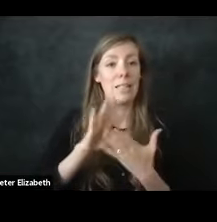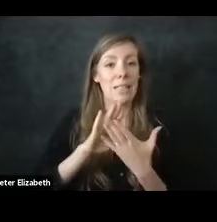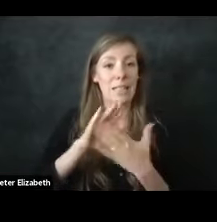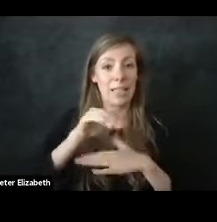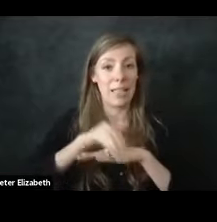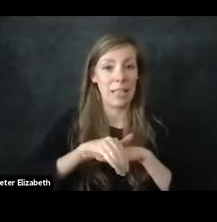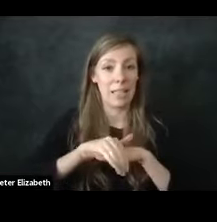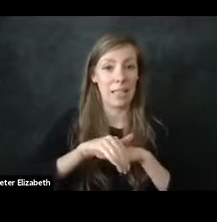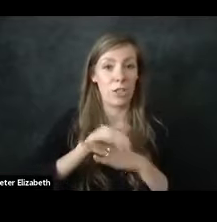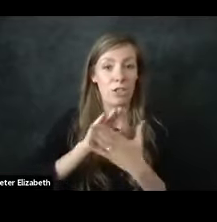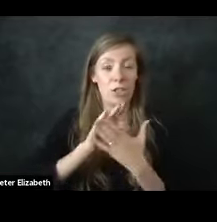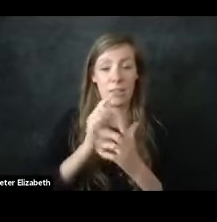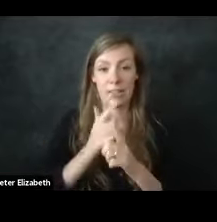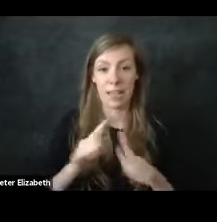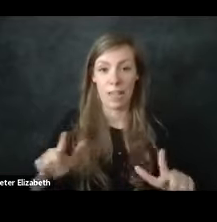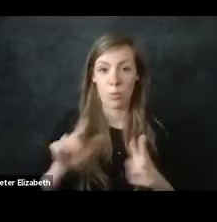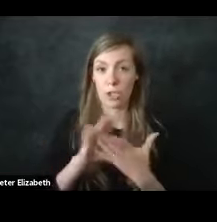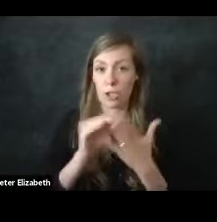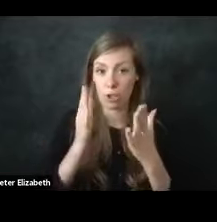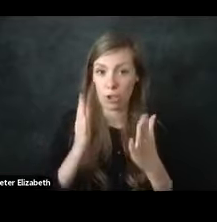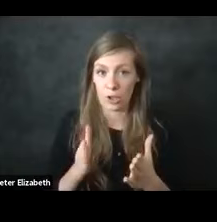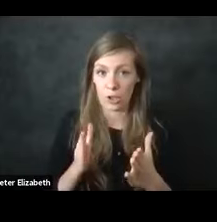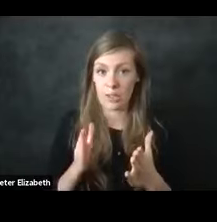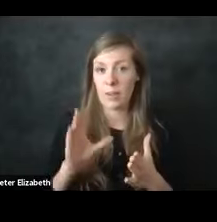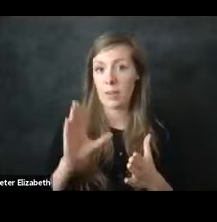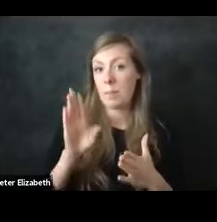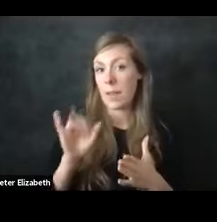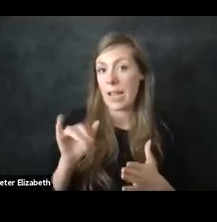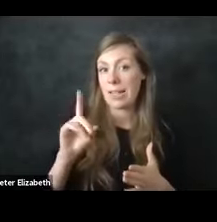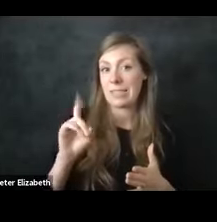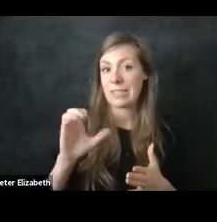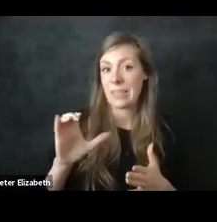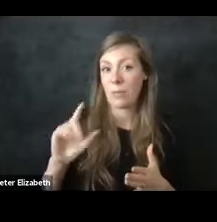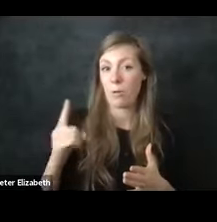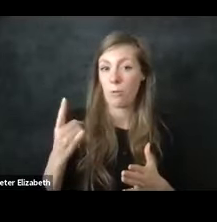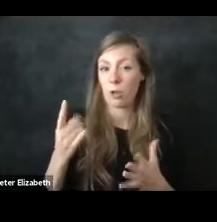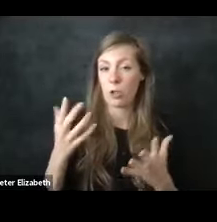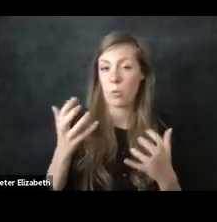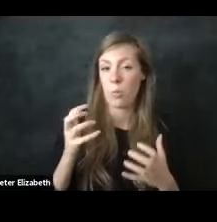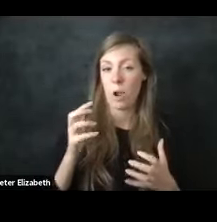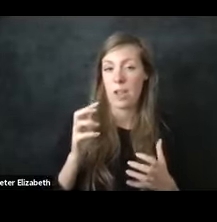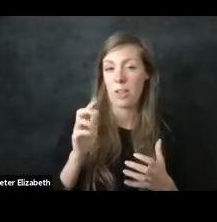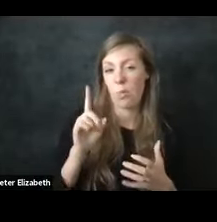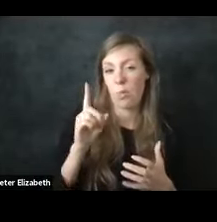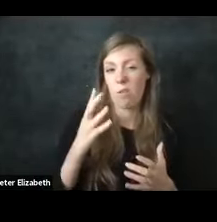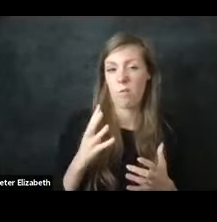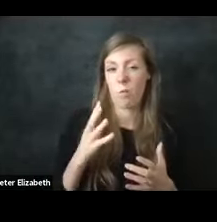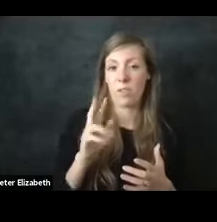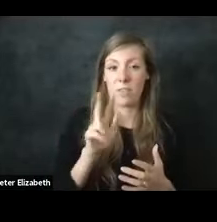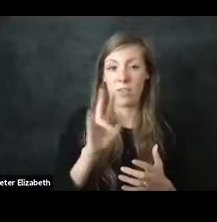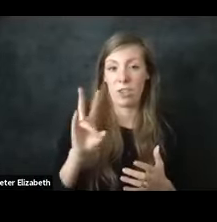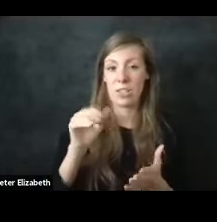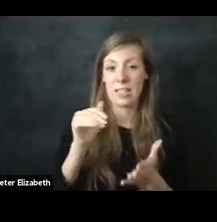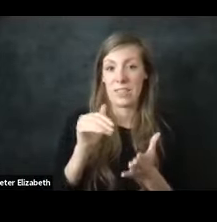By December 1, we hope to vaccinate a quarter of the 37,000 children in Sonoma County aged five to eleven.